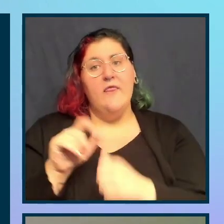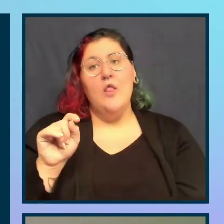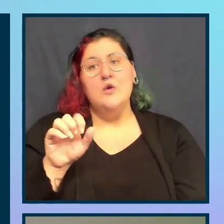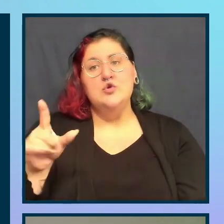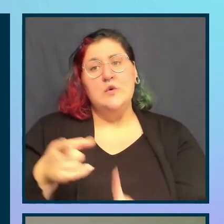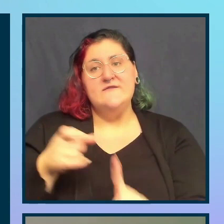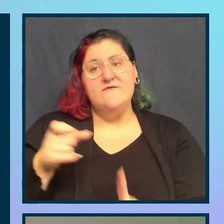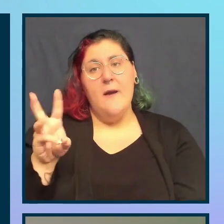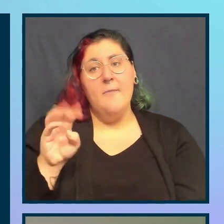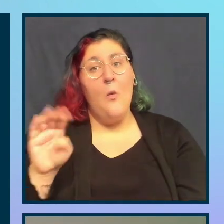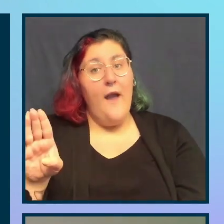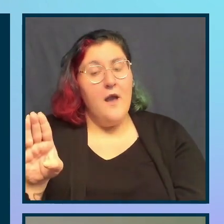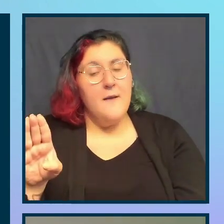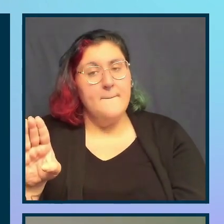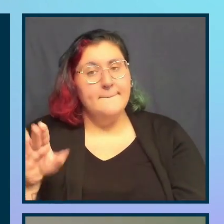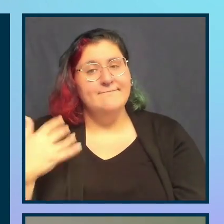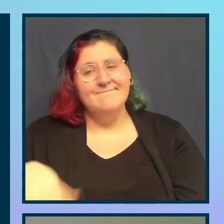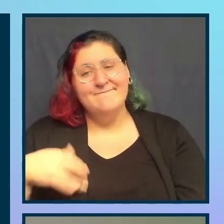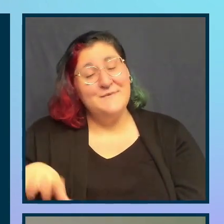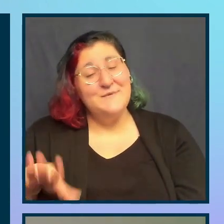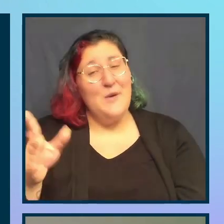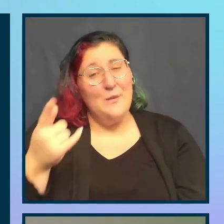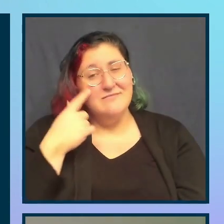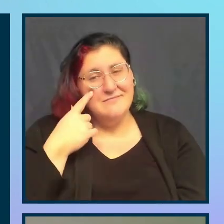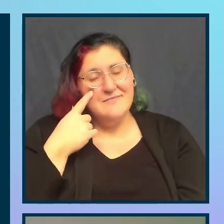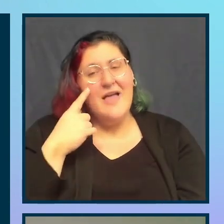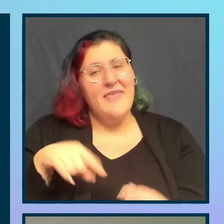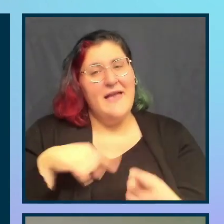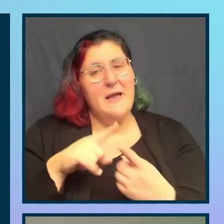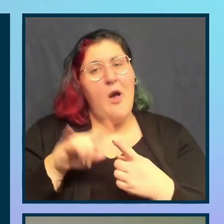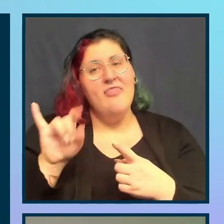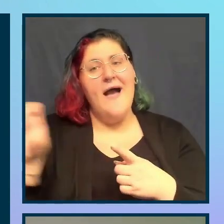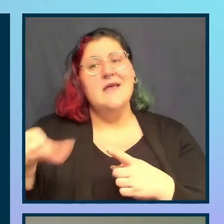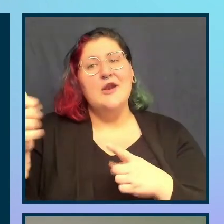just that is if you're building something like that, that is another layer of context to consider.